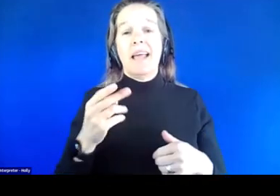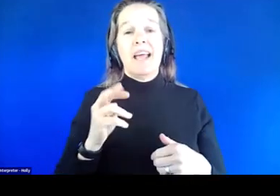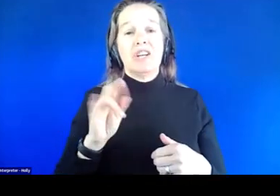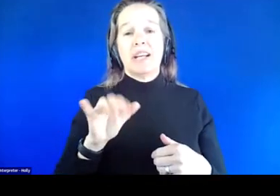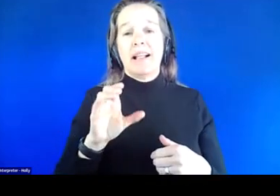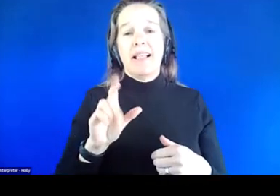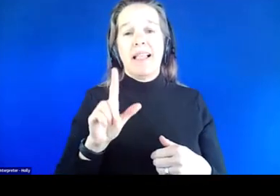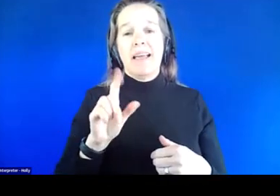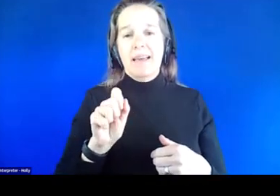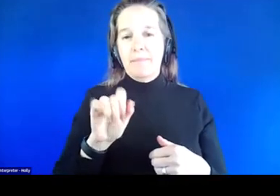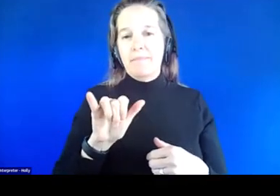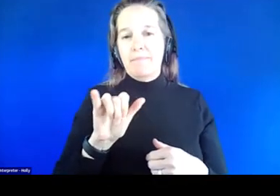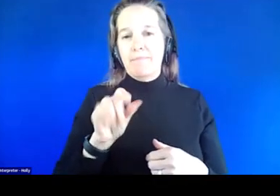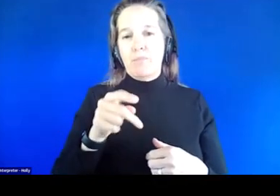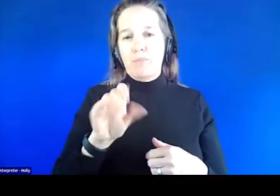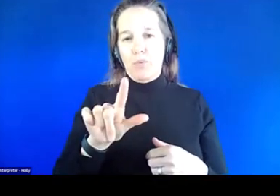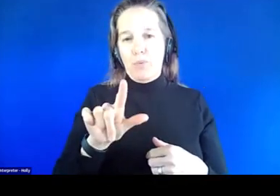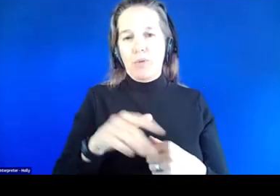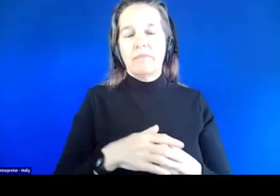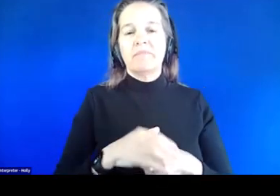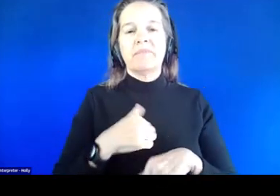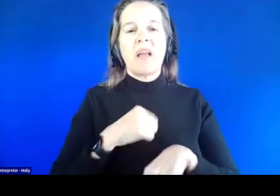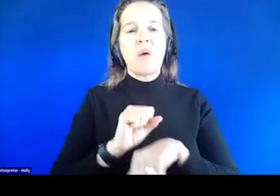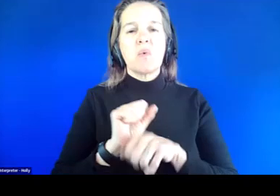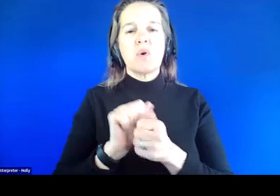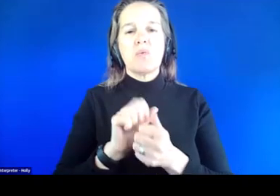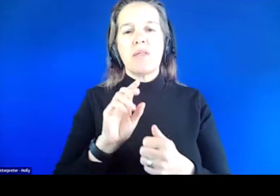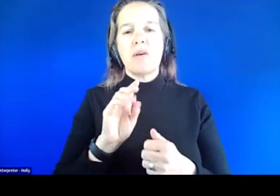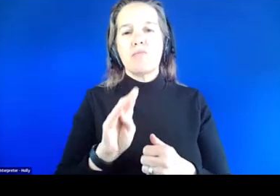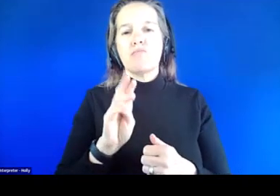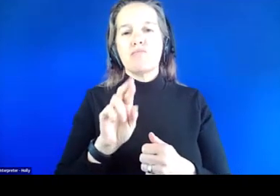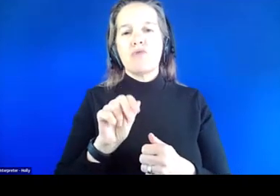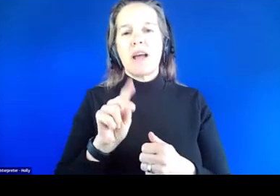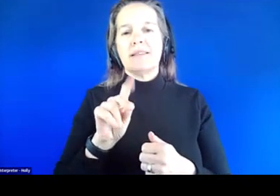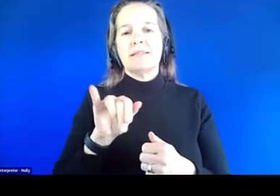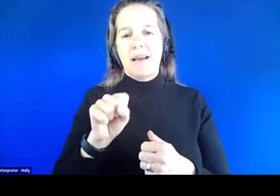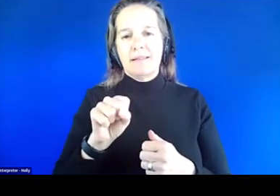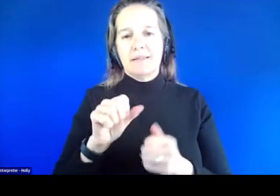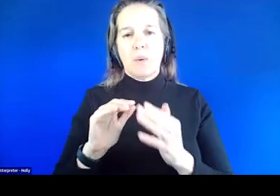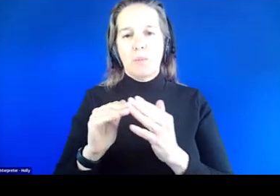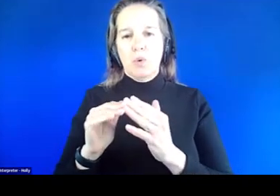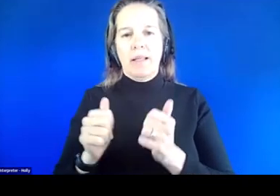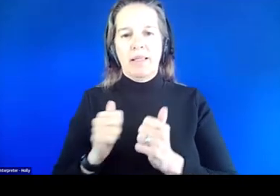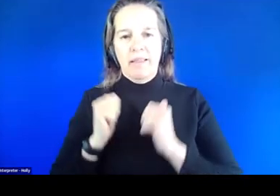with the Brandeis Community Living Policy Center at the Lurie Institute.